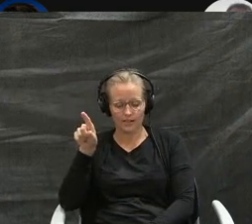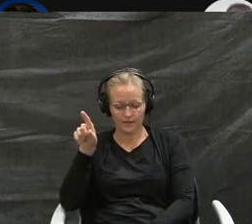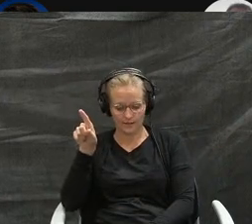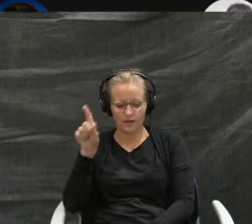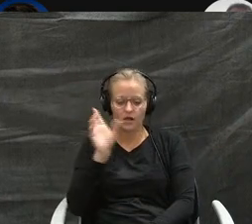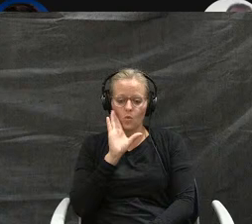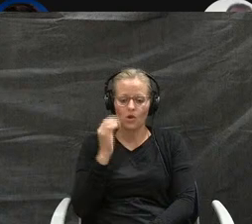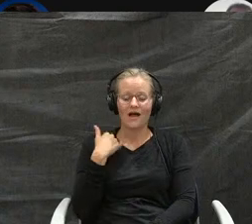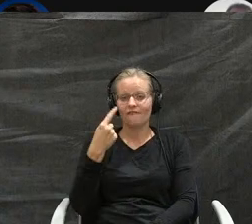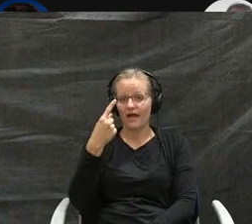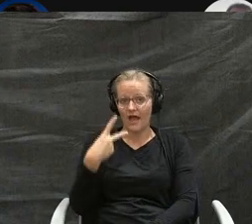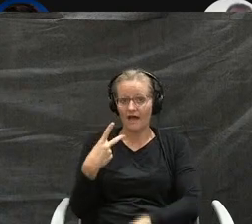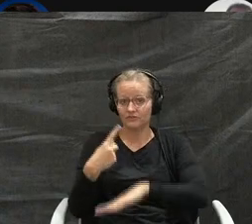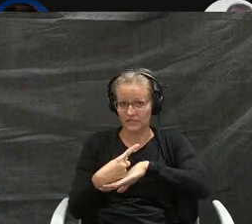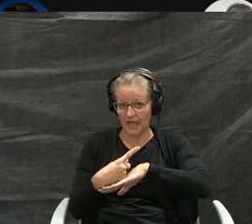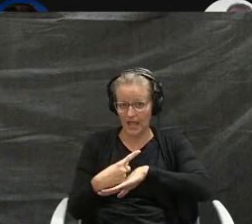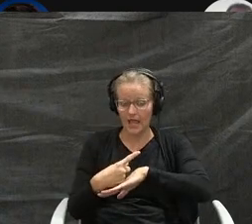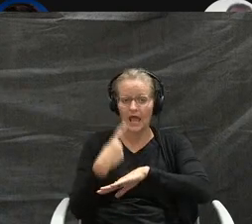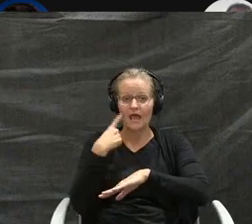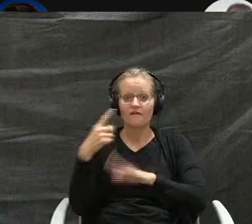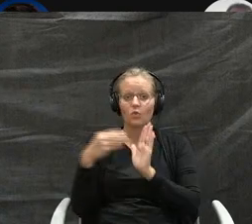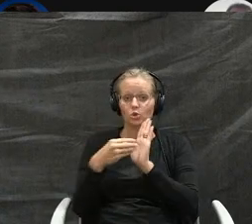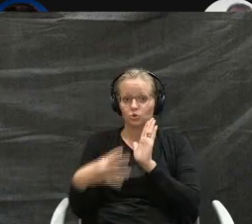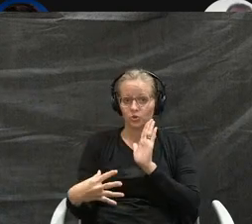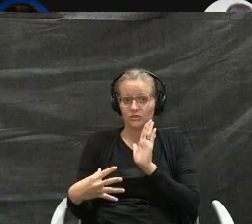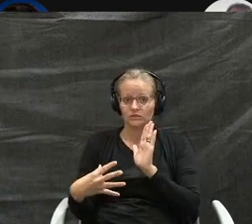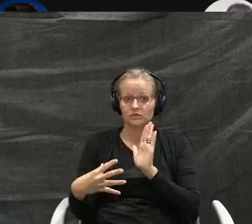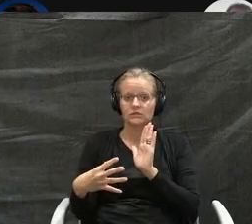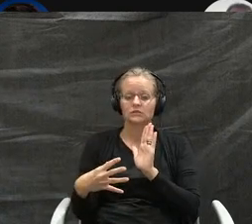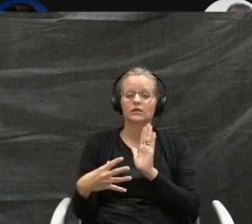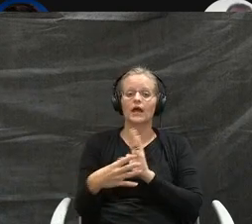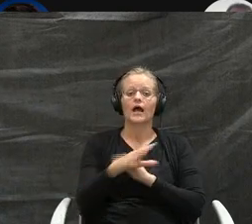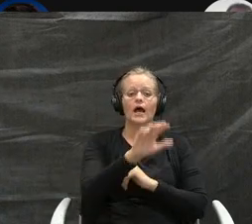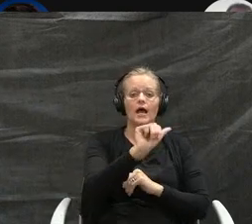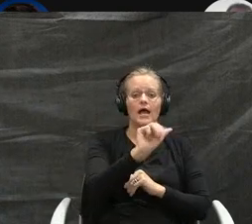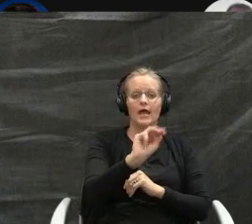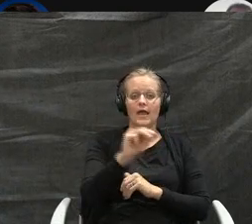students and you would have a min PM session. So an example on